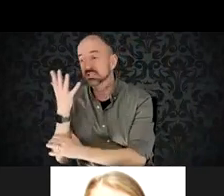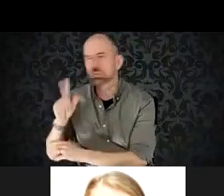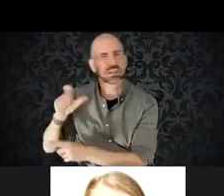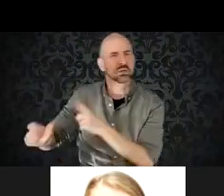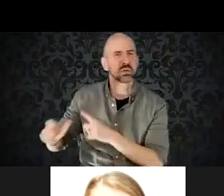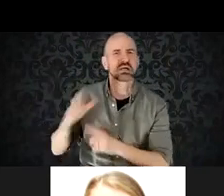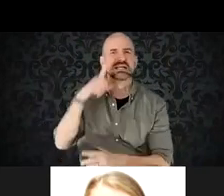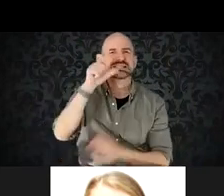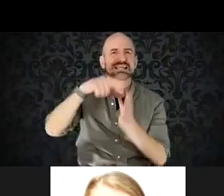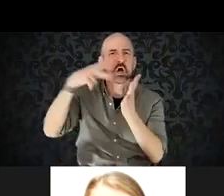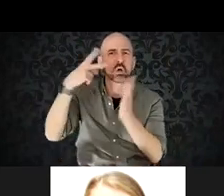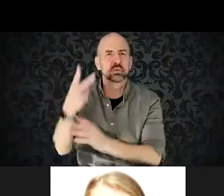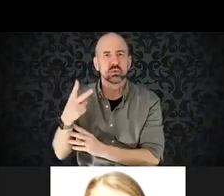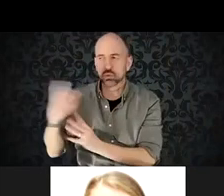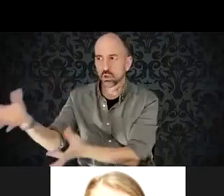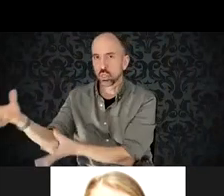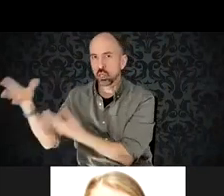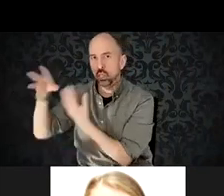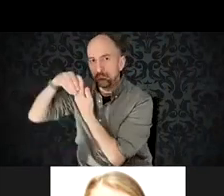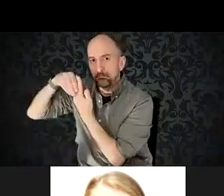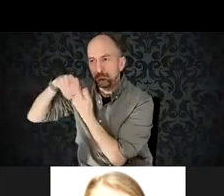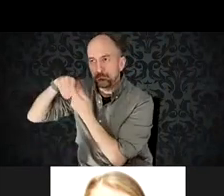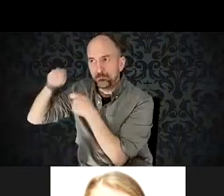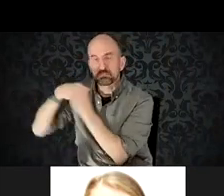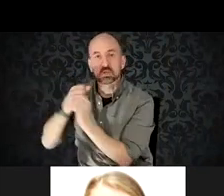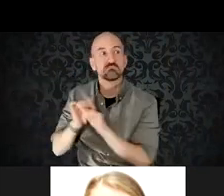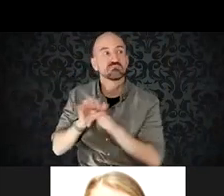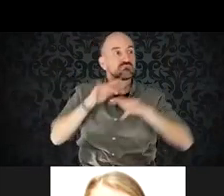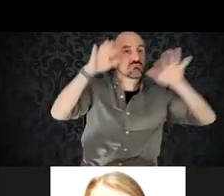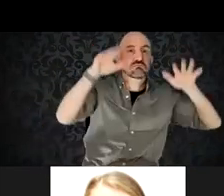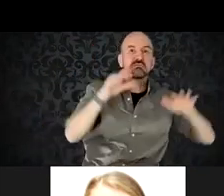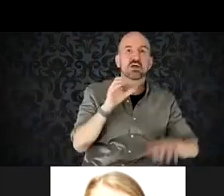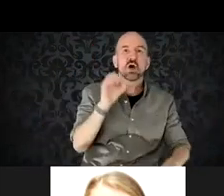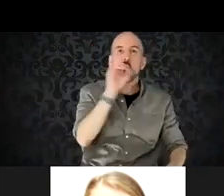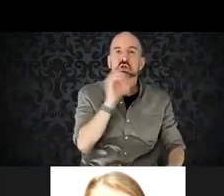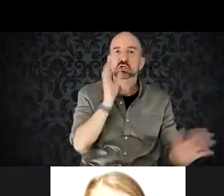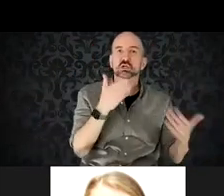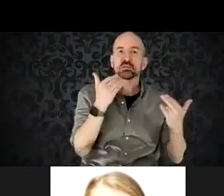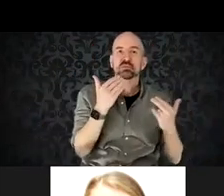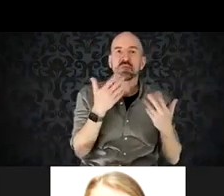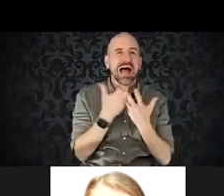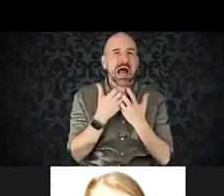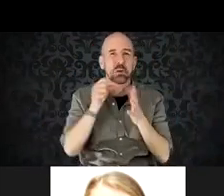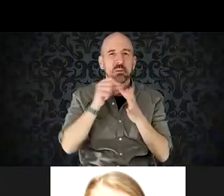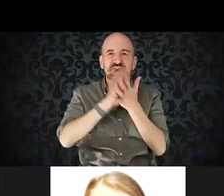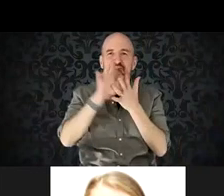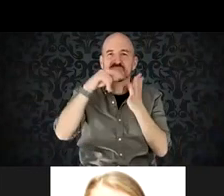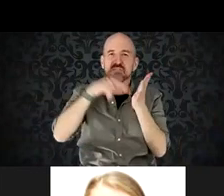Earth Observatory to increase neural activity which can be linked to higher levels of stress. Fundamentally, plants and take carbon dioxide,